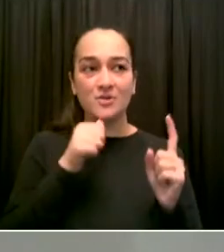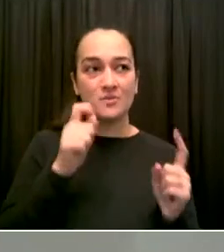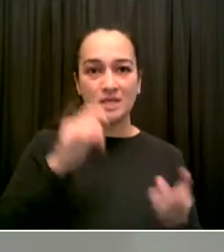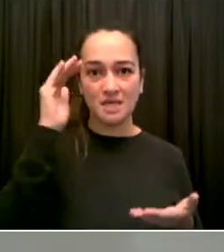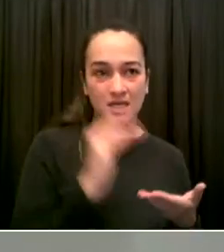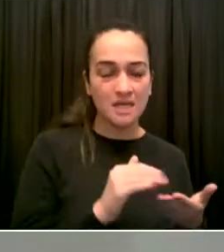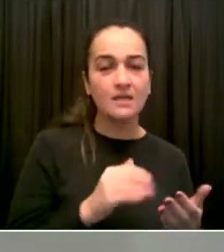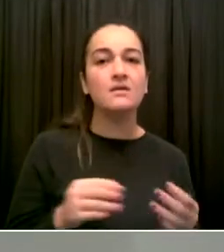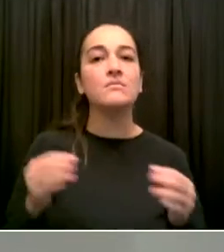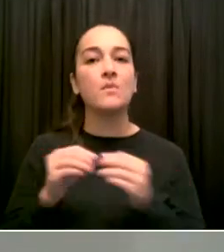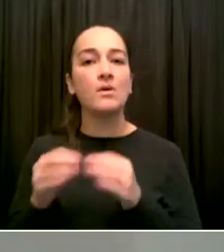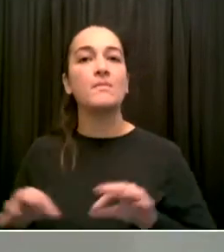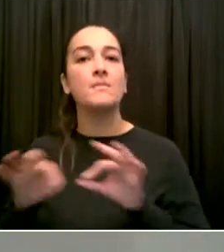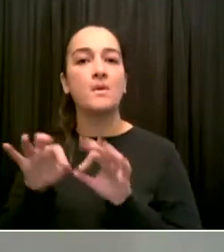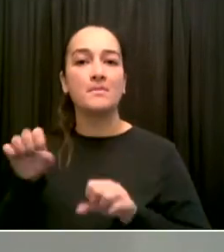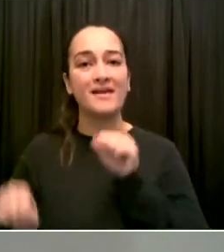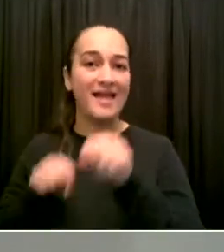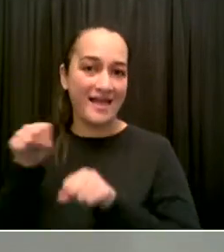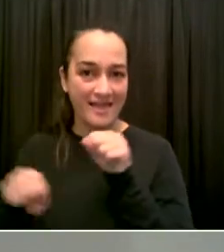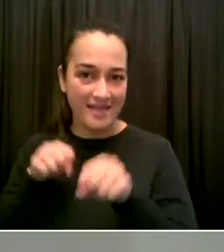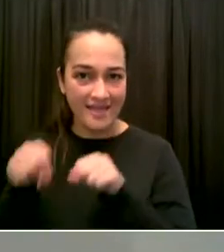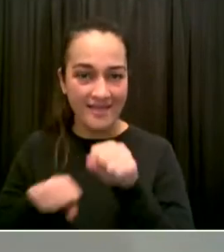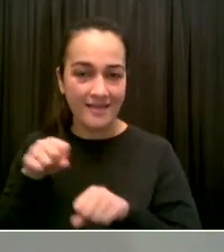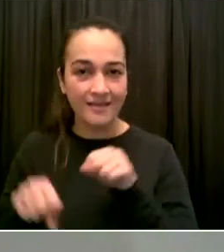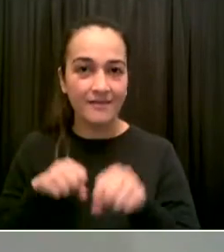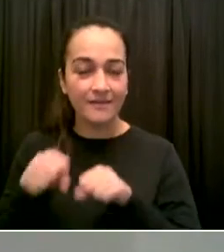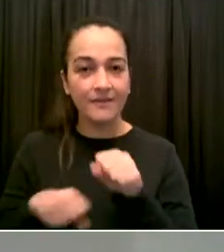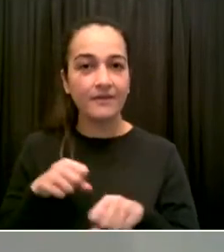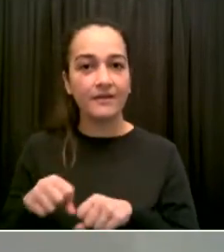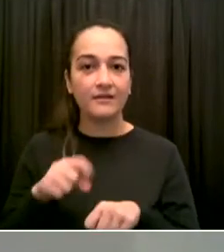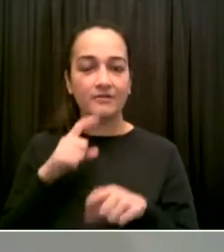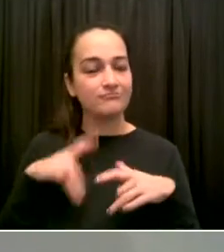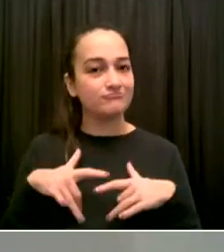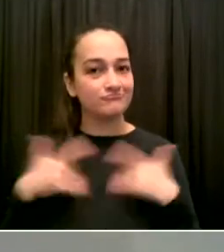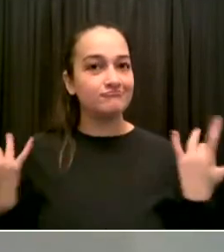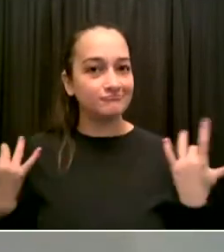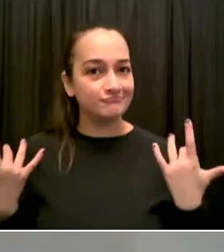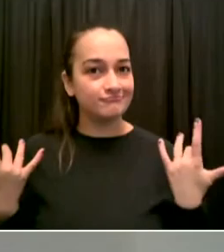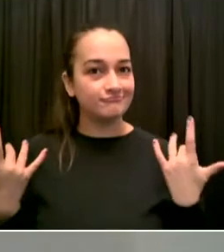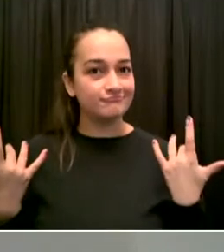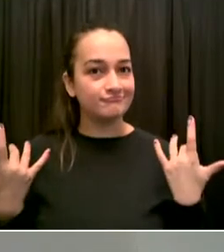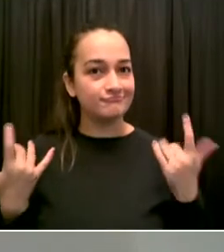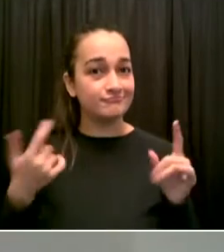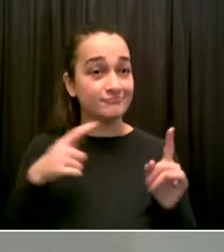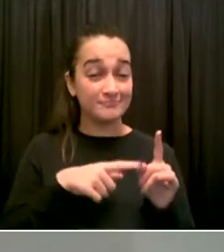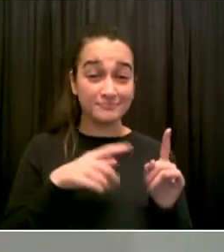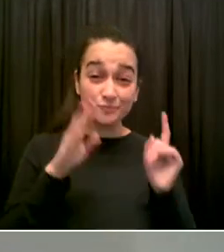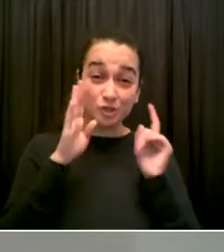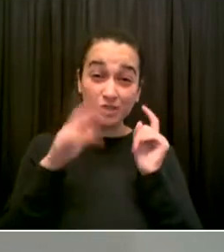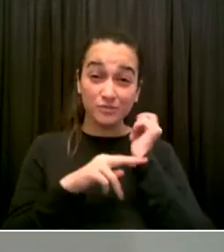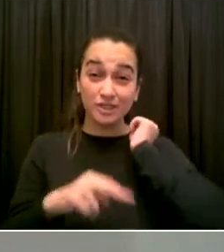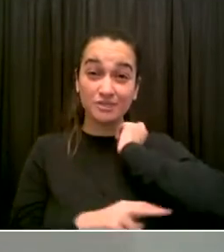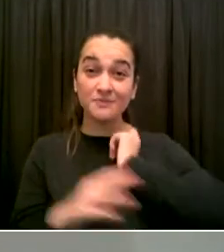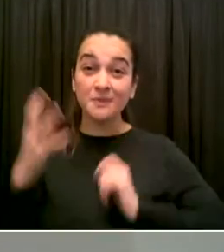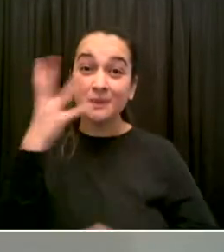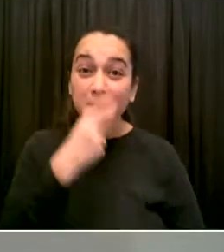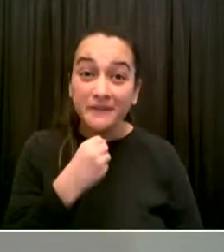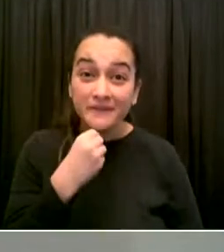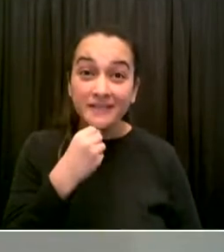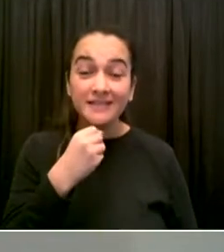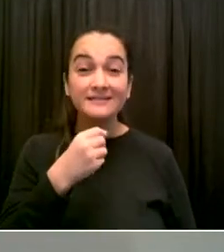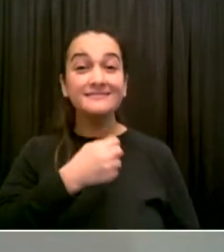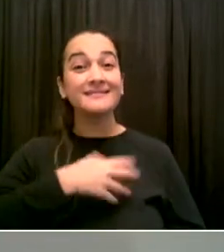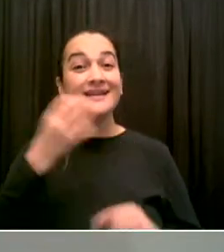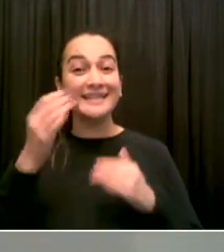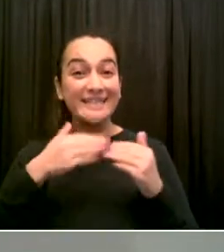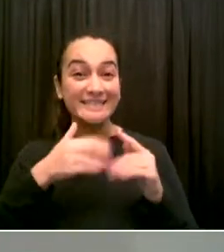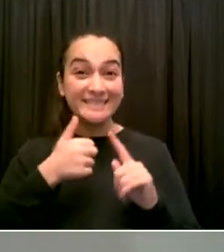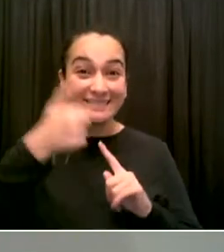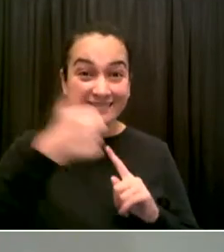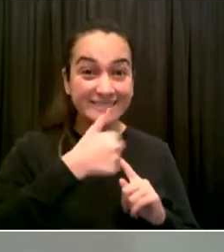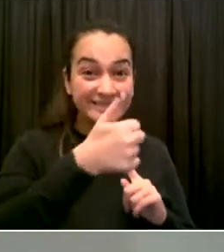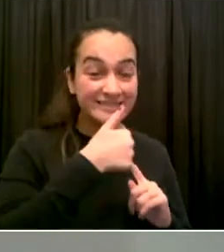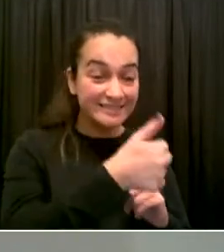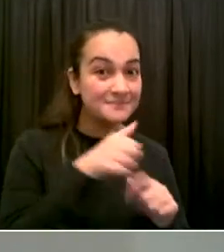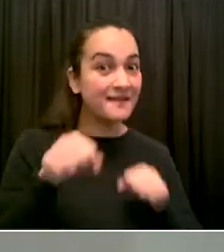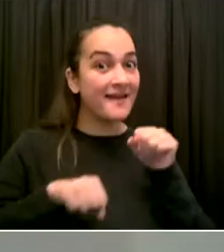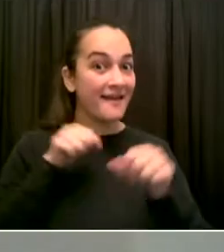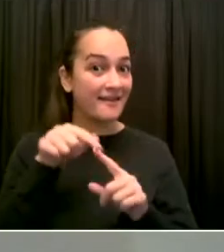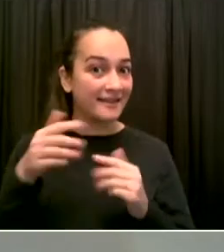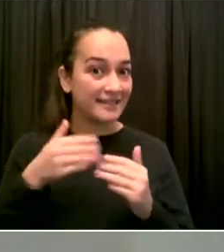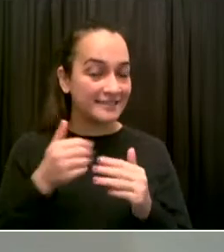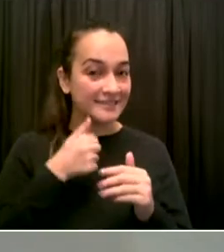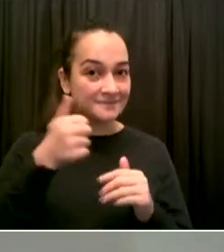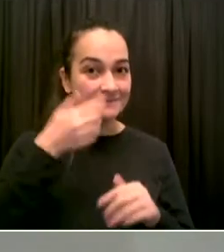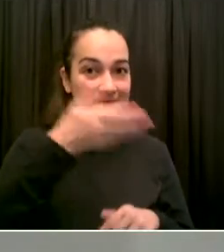ADMINISTRATION IS FOCUSED . ON